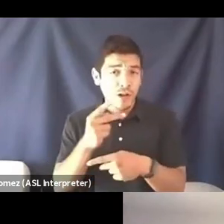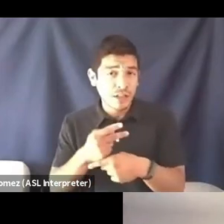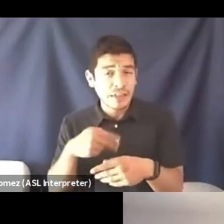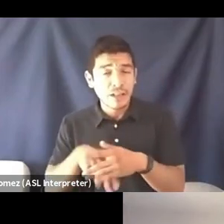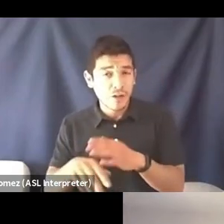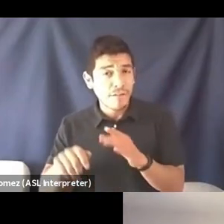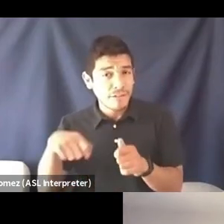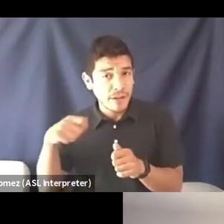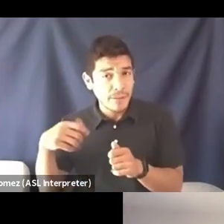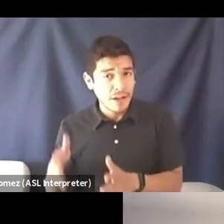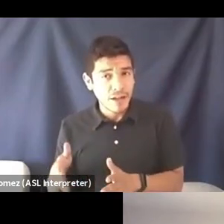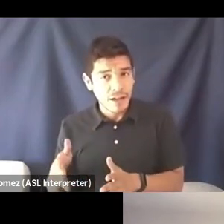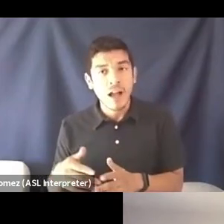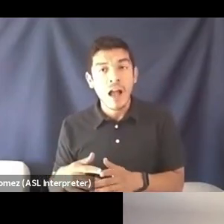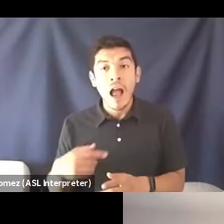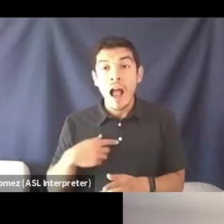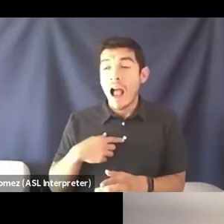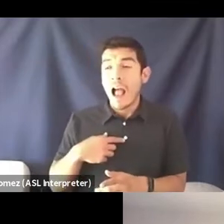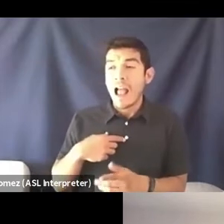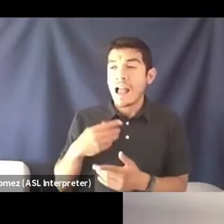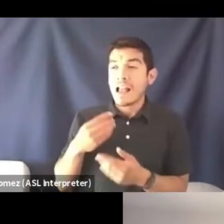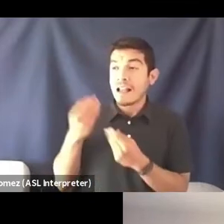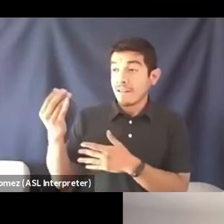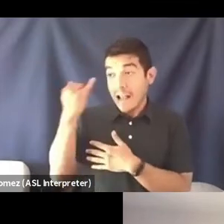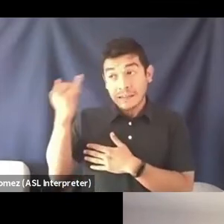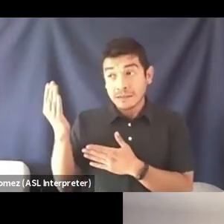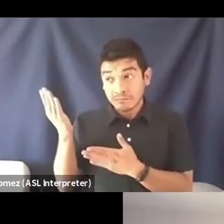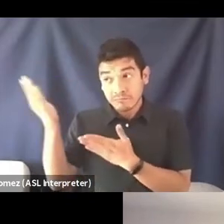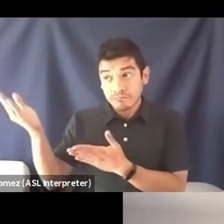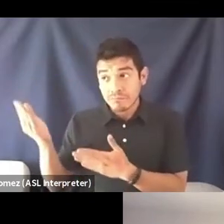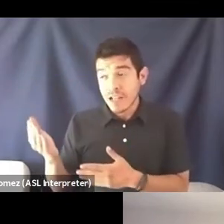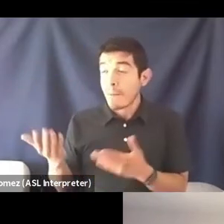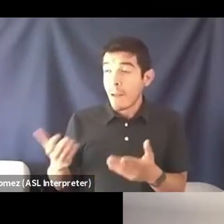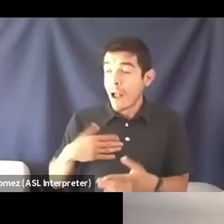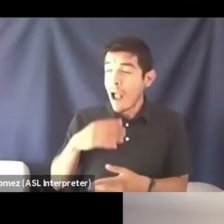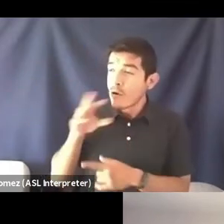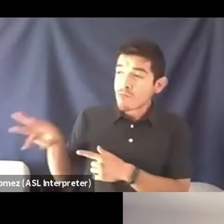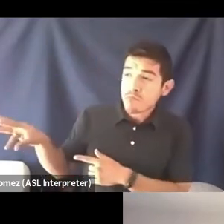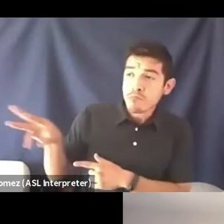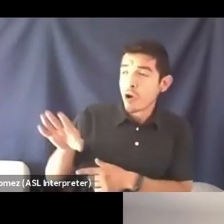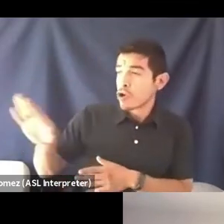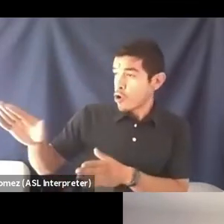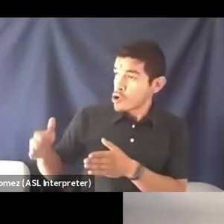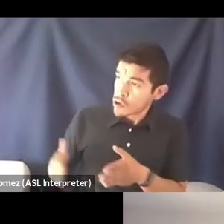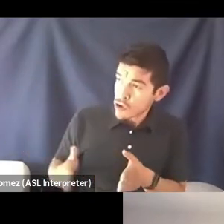We pitched the idea to the family that we are going to document their journey. And I would say like at first